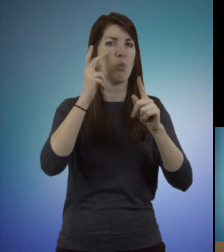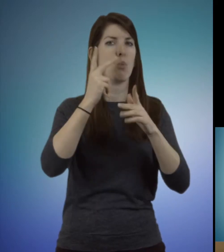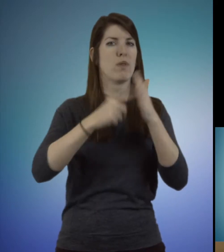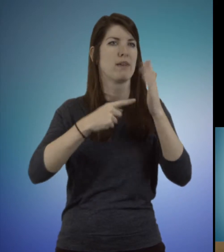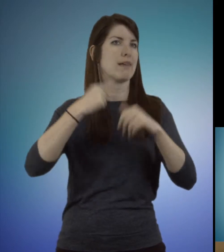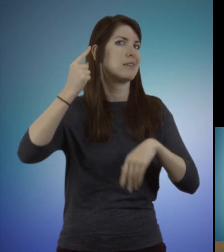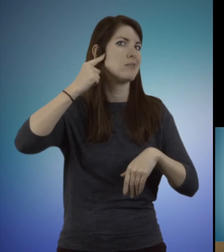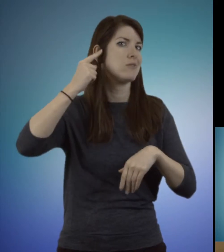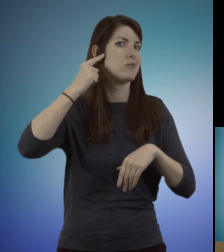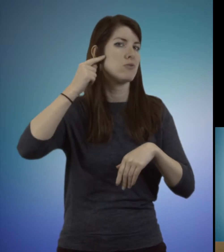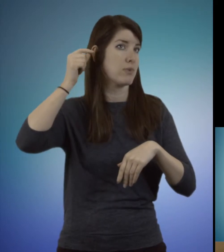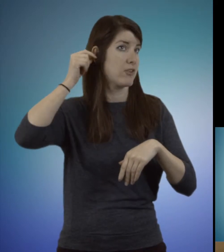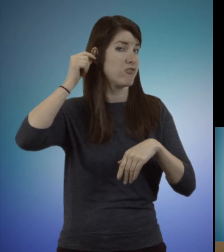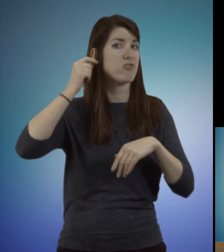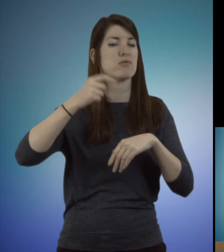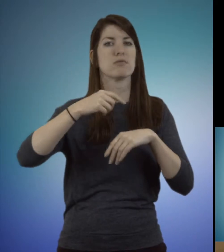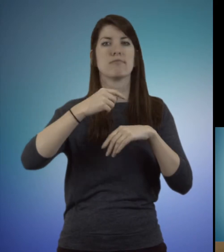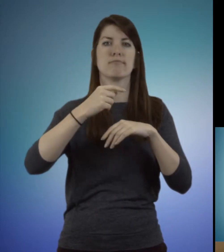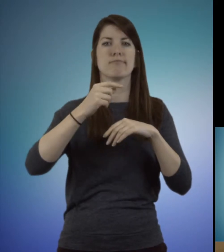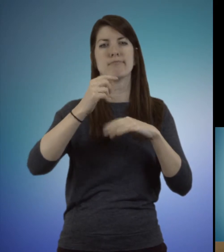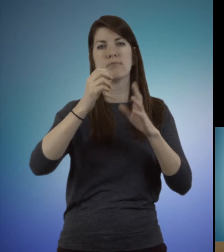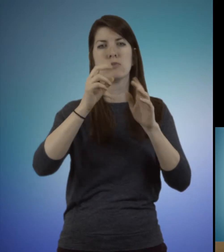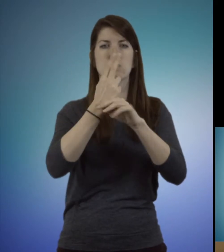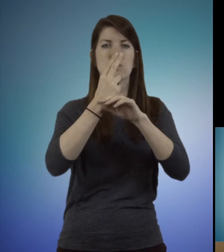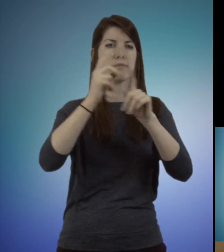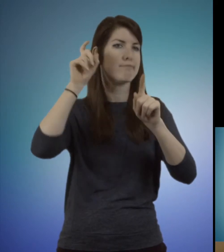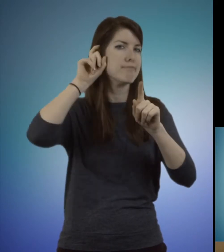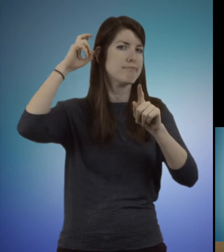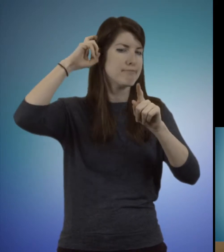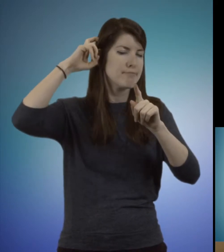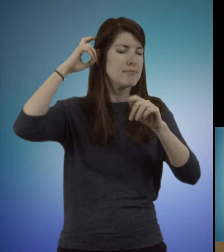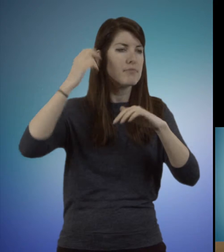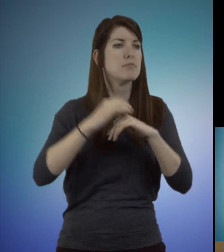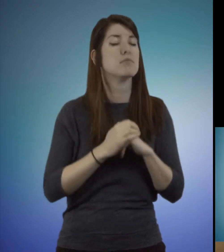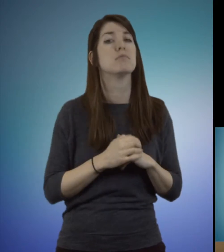So again, when discussing listening and audition, it is what a child can hear,